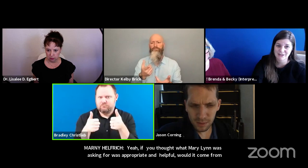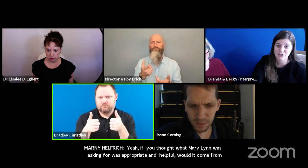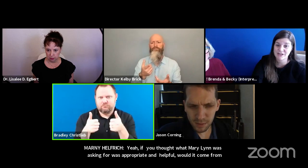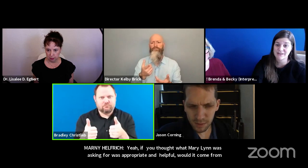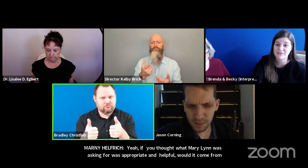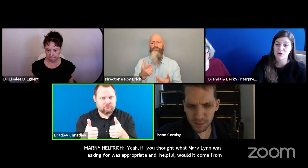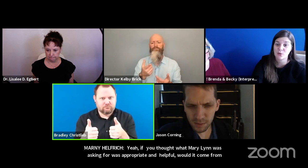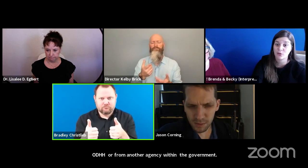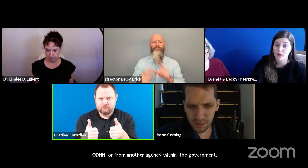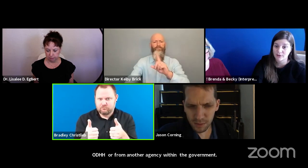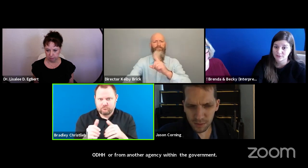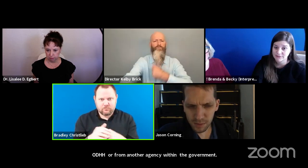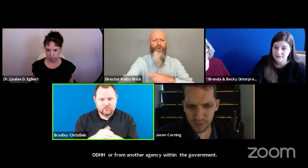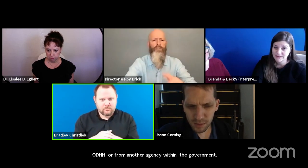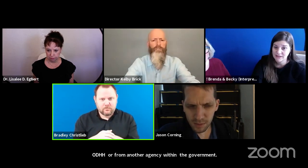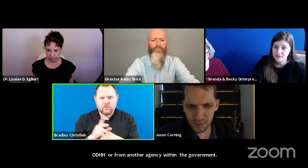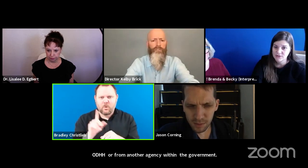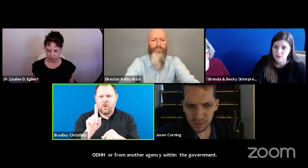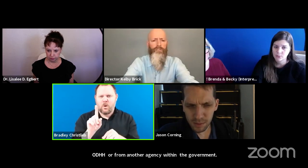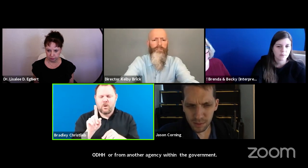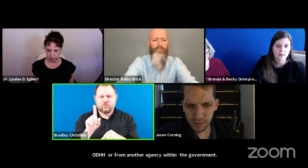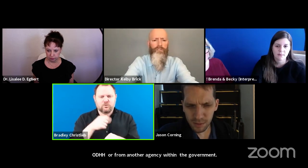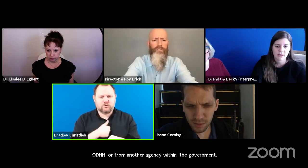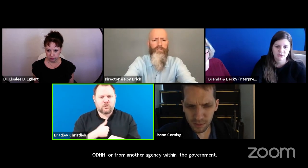I think it's very worthwhile.